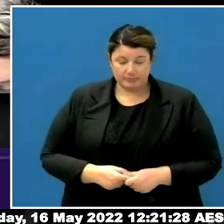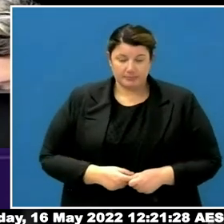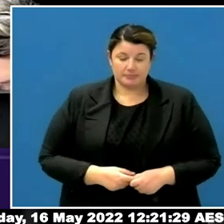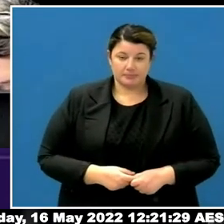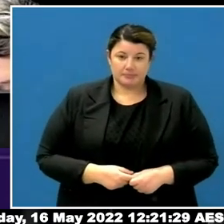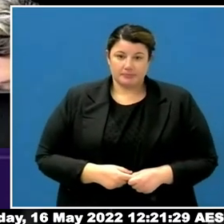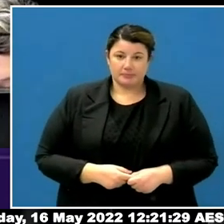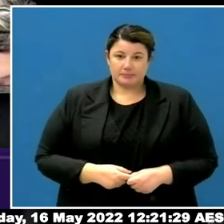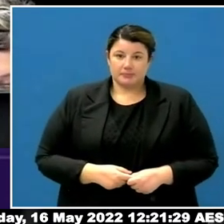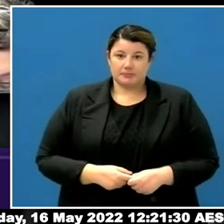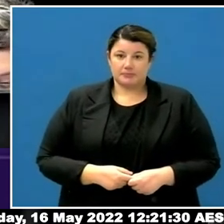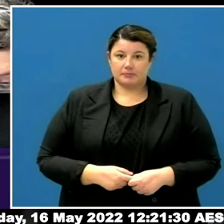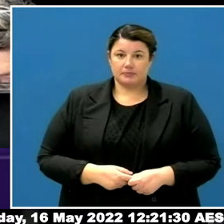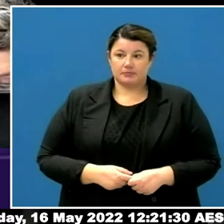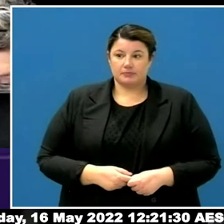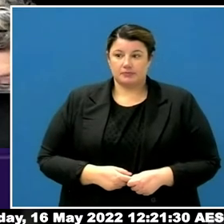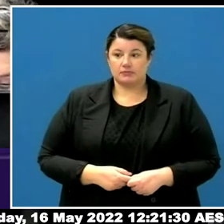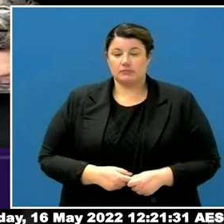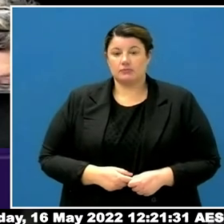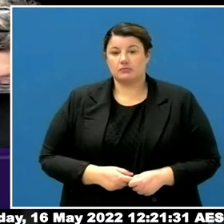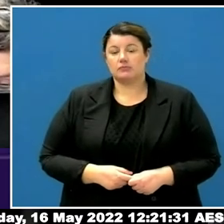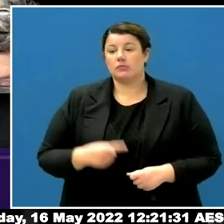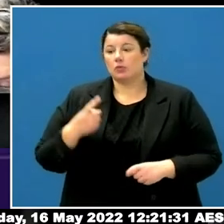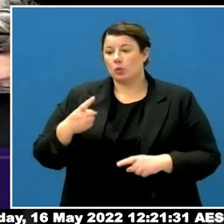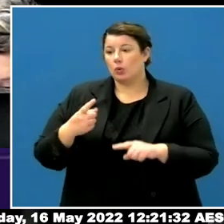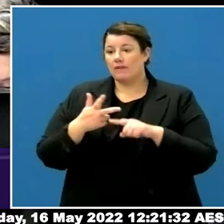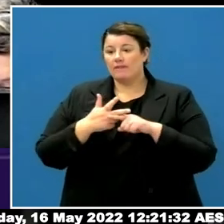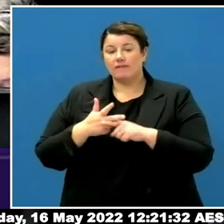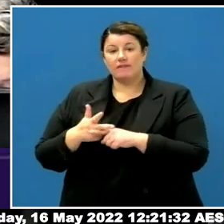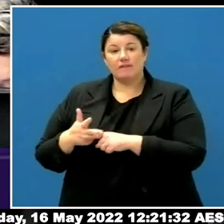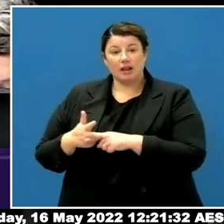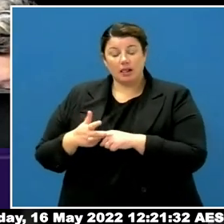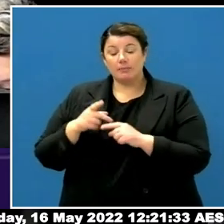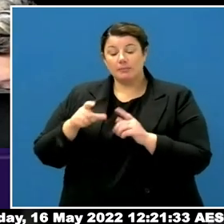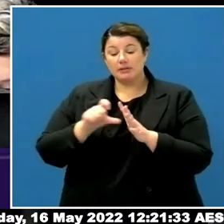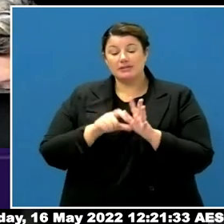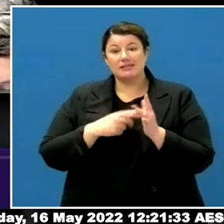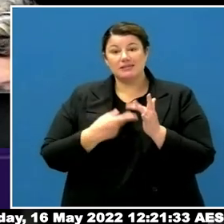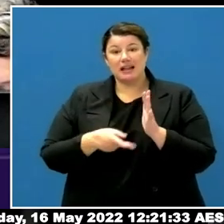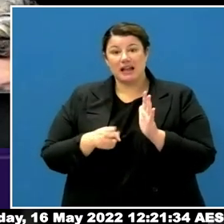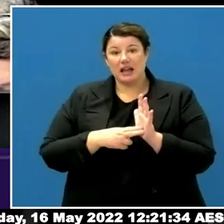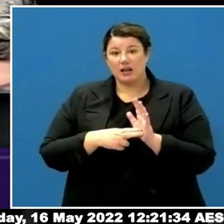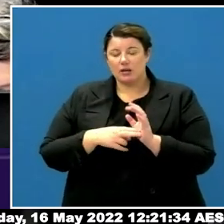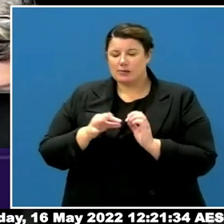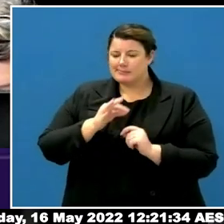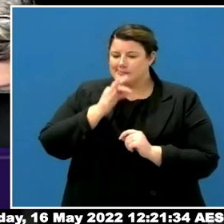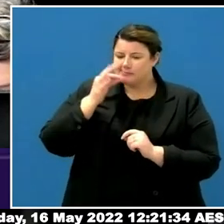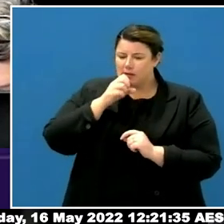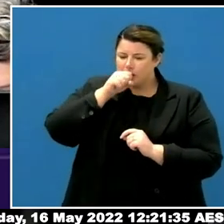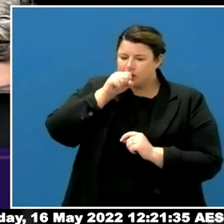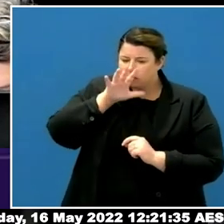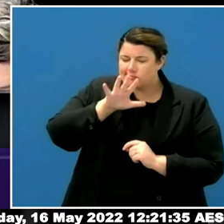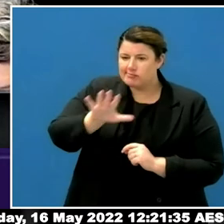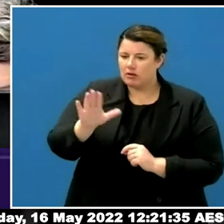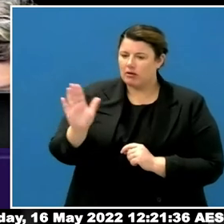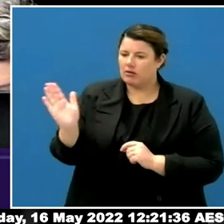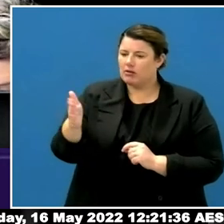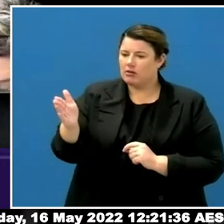earlier, in one of the films Mr Nuumaalii is depicted blowing smoke on - Yes. MR FOGARTY: - Jason's face and gently slapping his face.